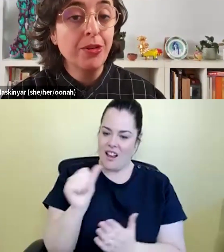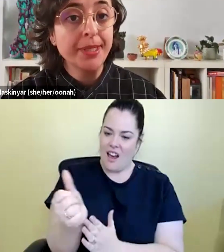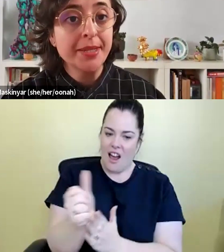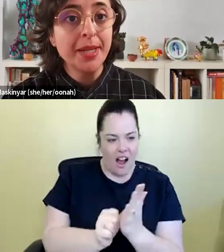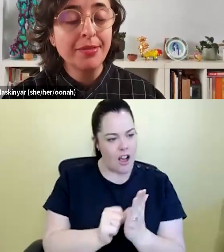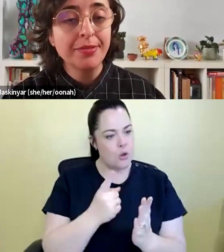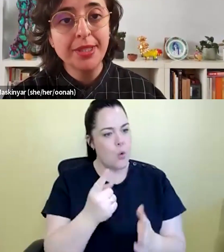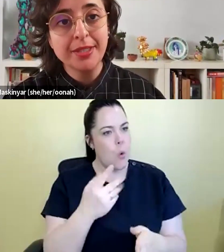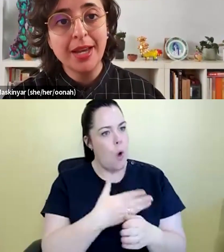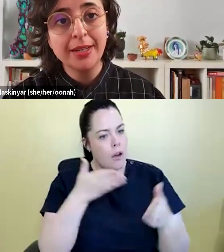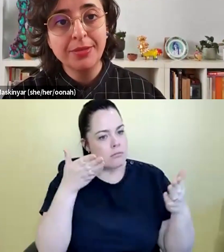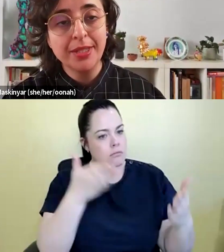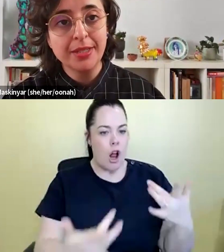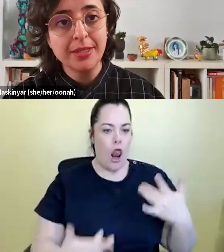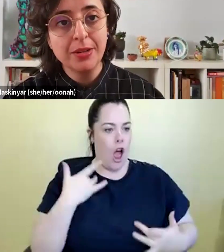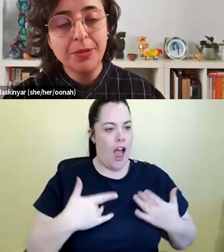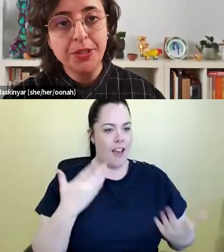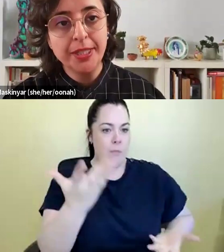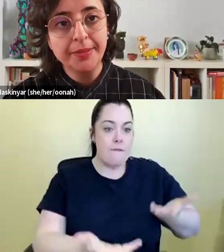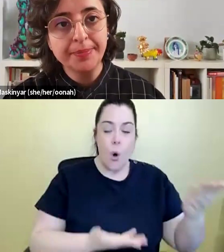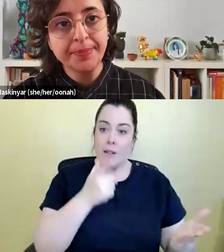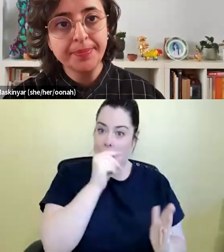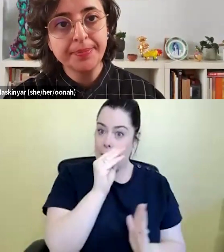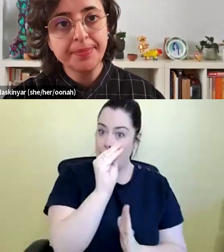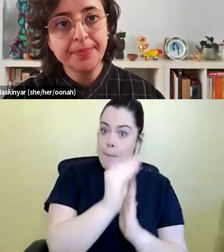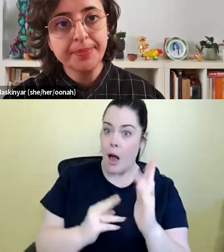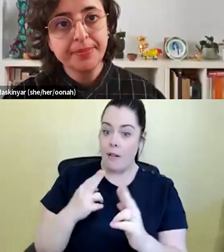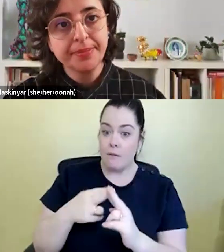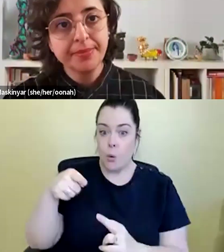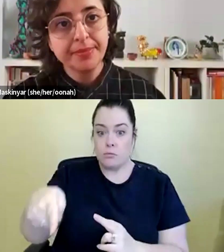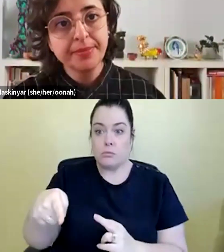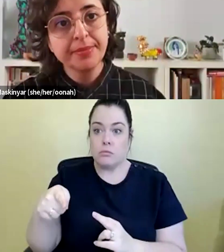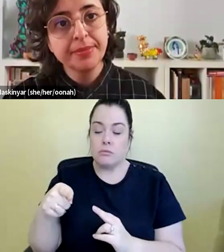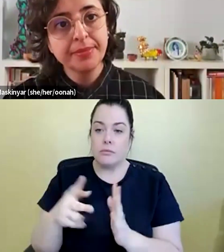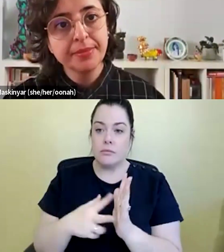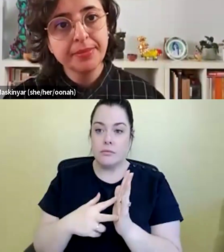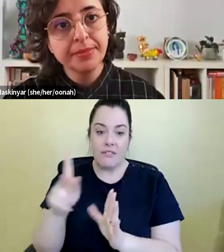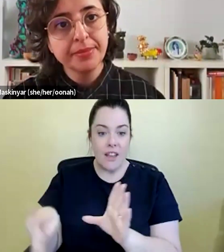performance apply for this opportunity? >> Definitely. It is an expanded idea of what